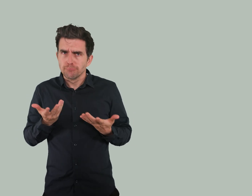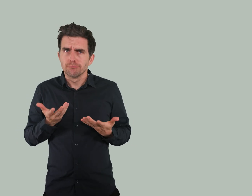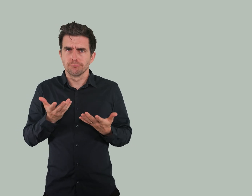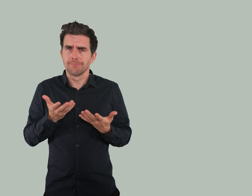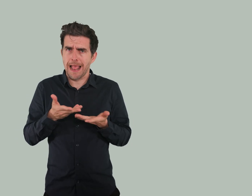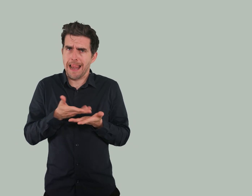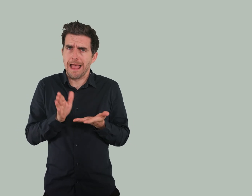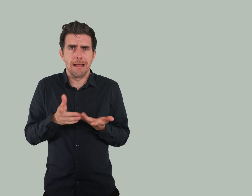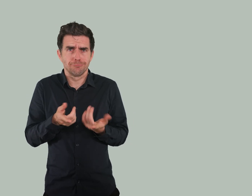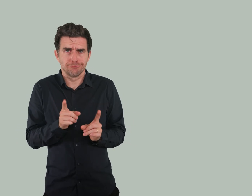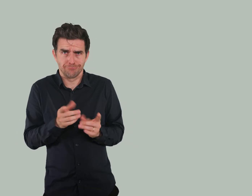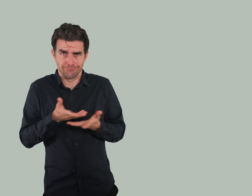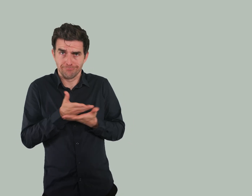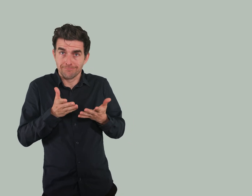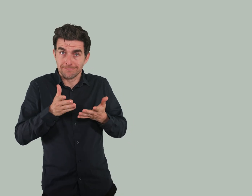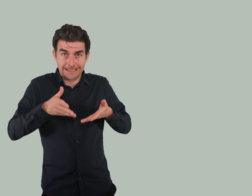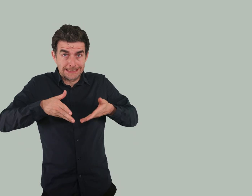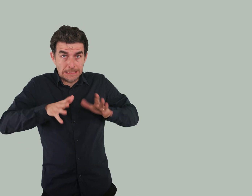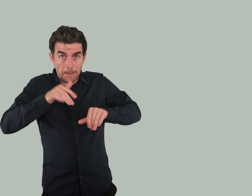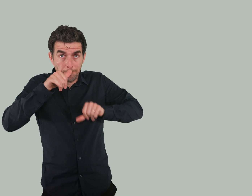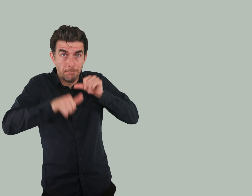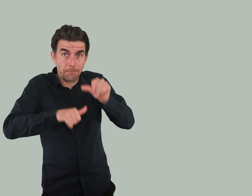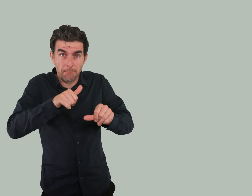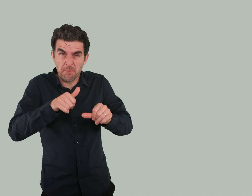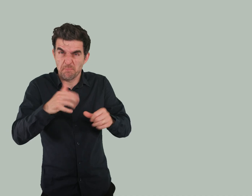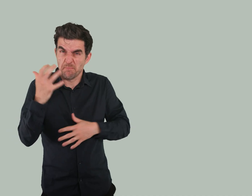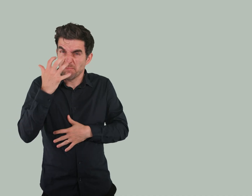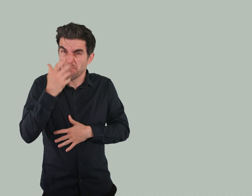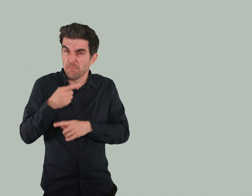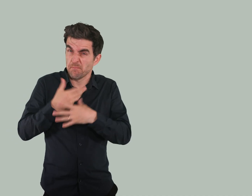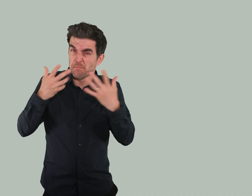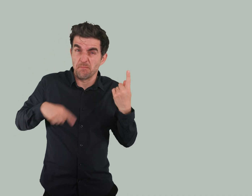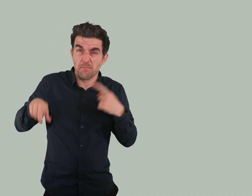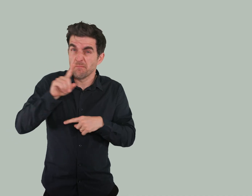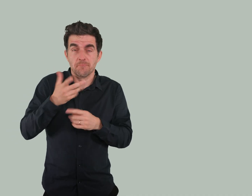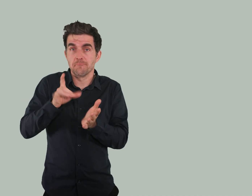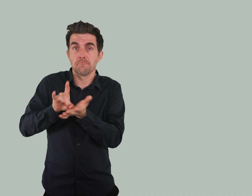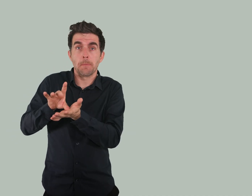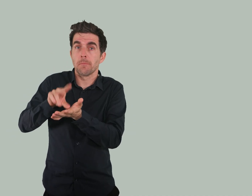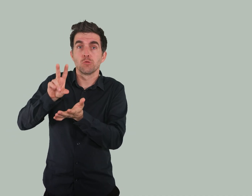starts at a clear disadvantage. The result is a system that produces rejection at scale,